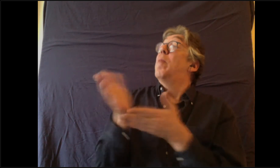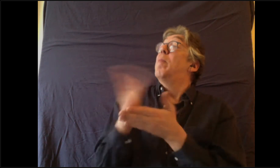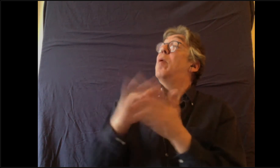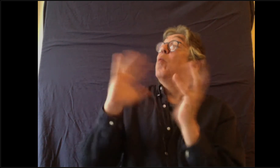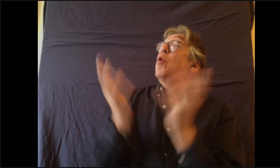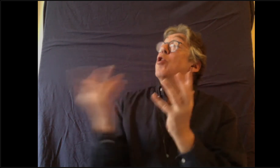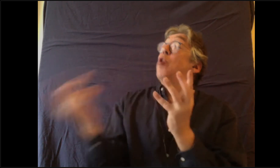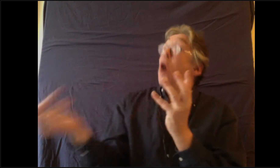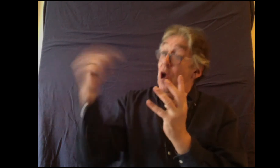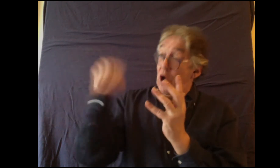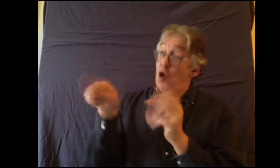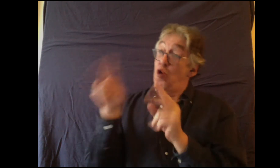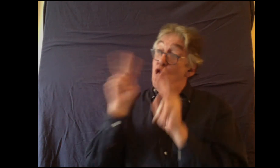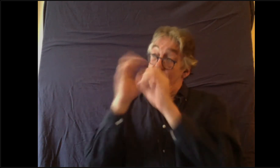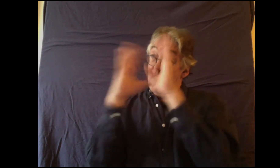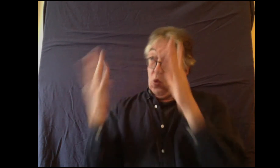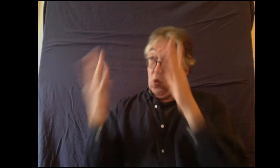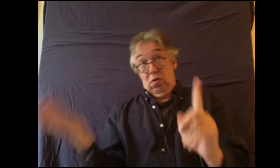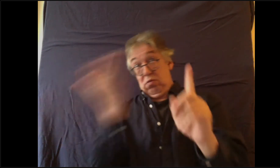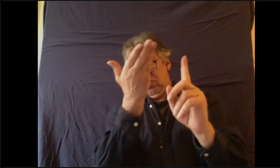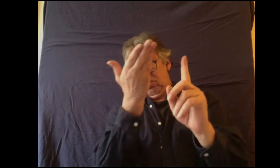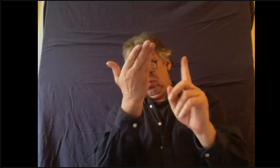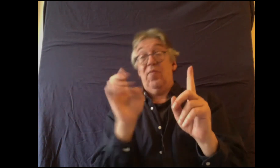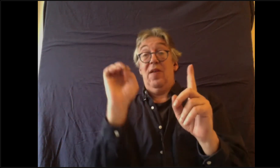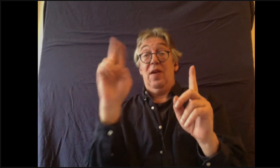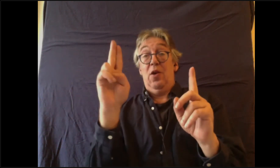That's just in our domain specifically.